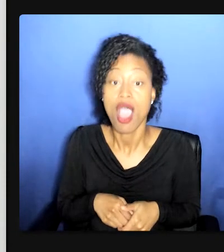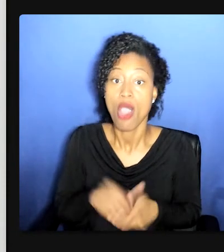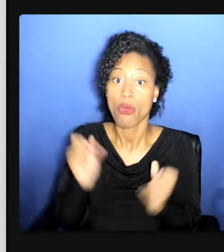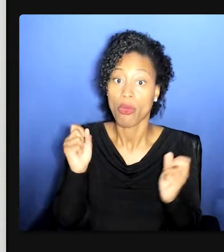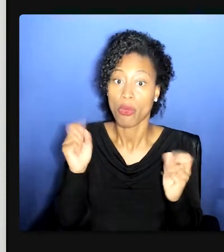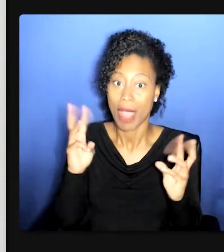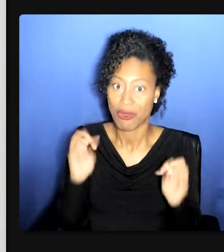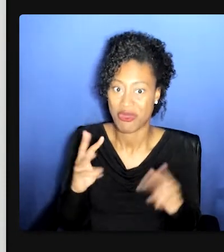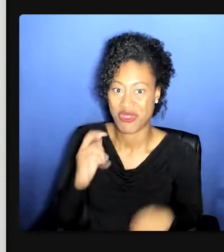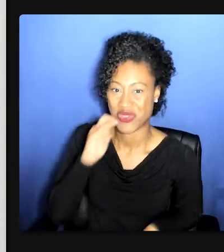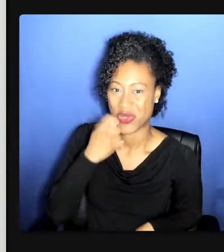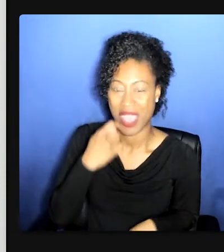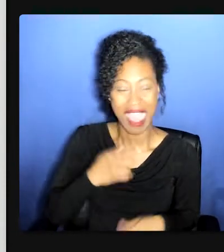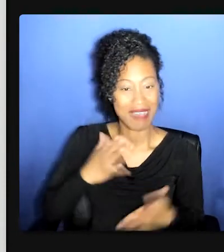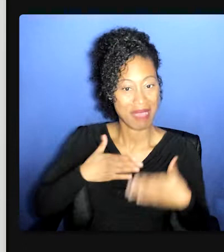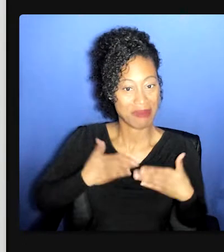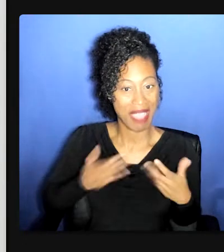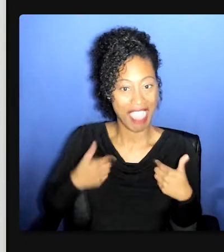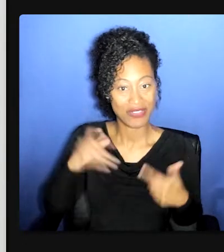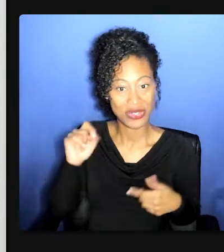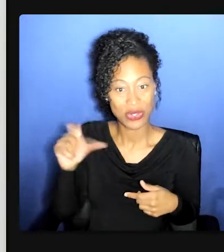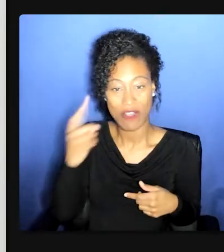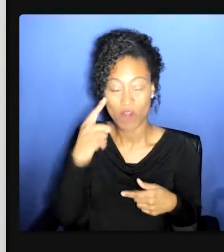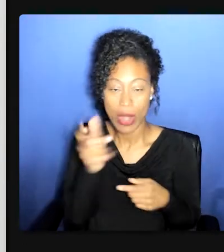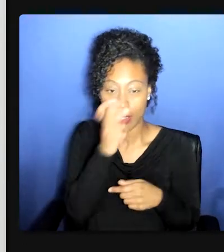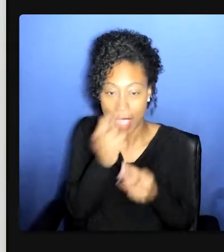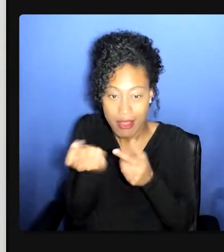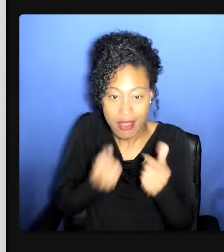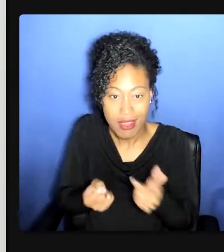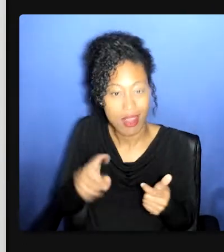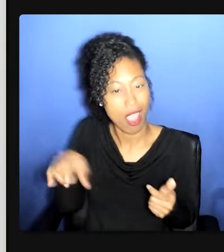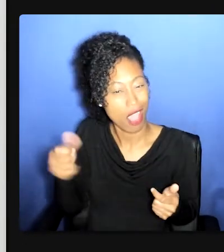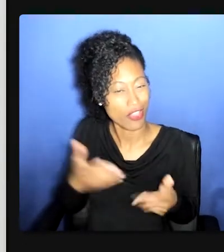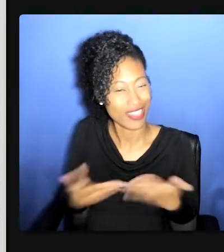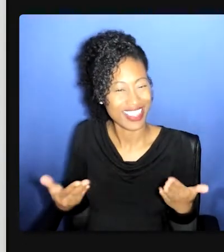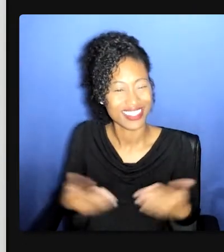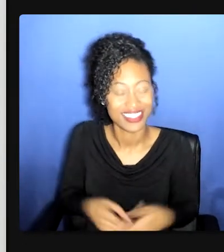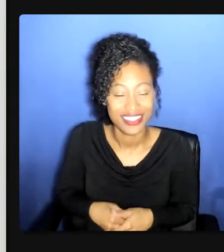[Rachel] that's really cool. I'm glad we have that tool for debugging and other things.